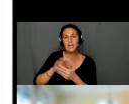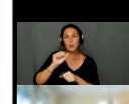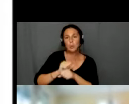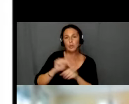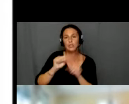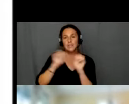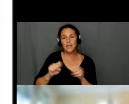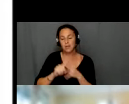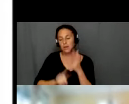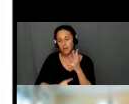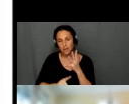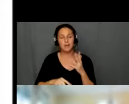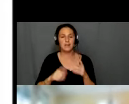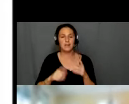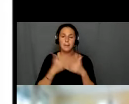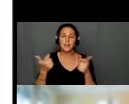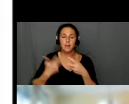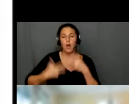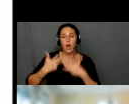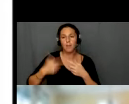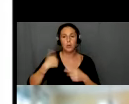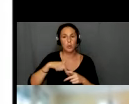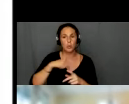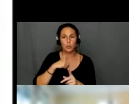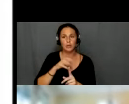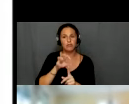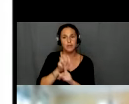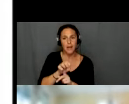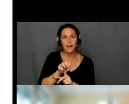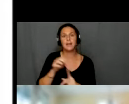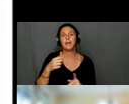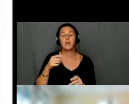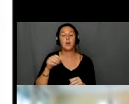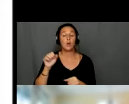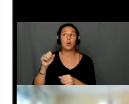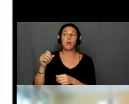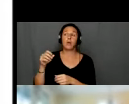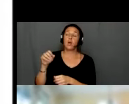a big, you know problem that we're tackling and you know workers are organizing to fight for this.